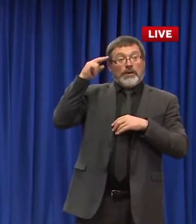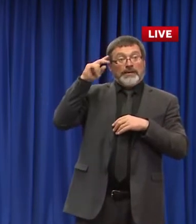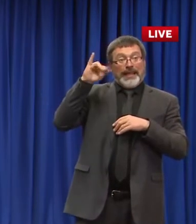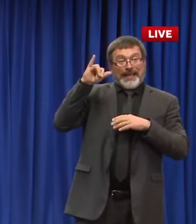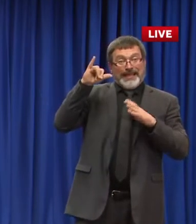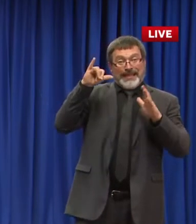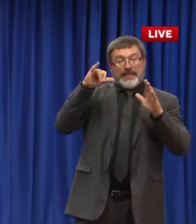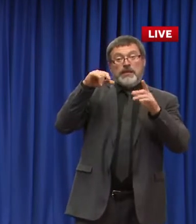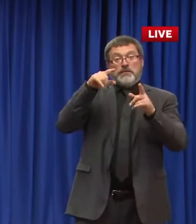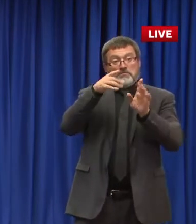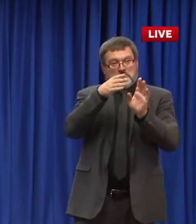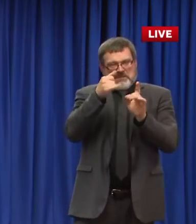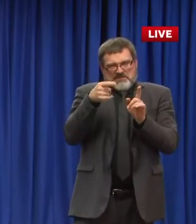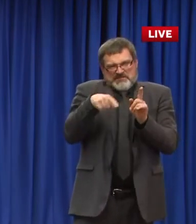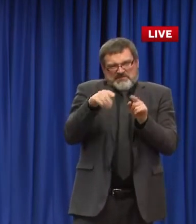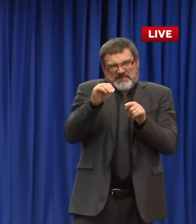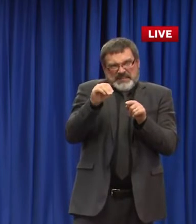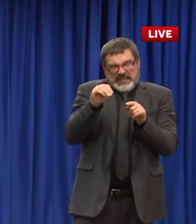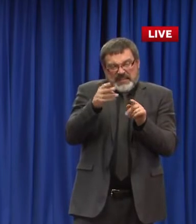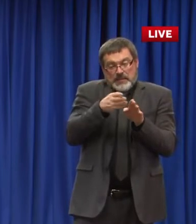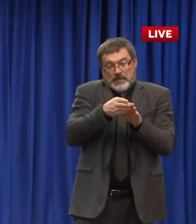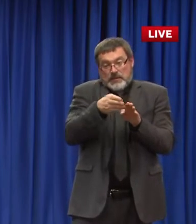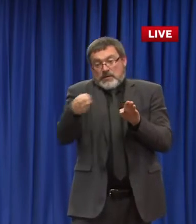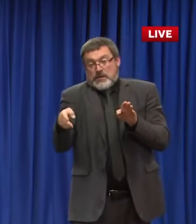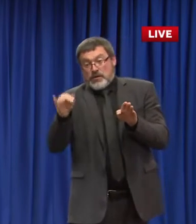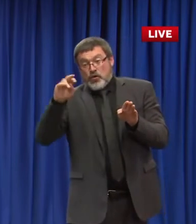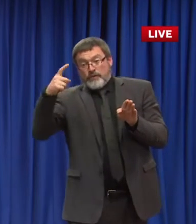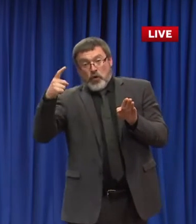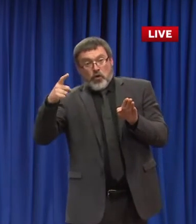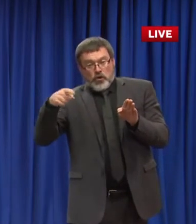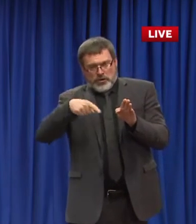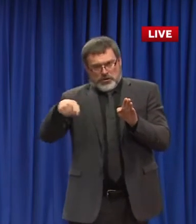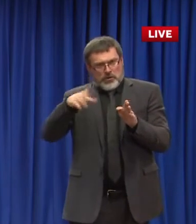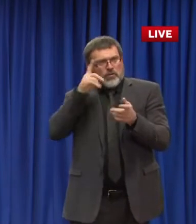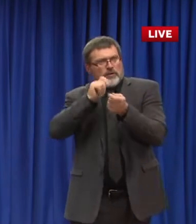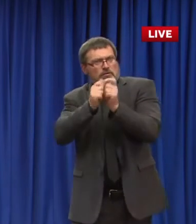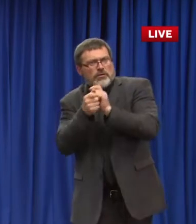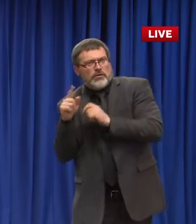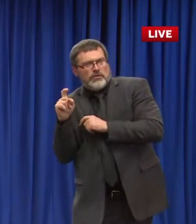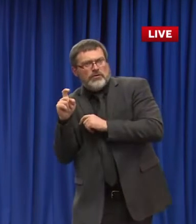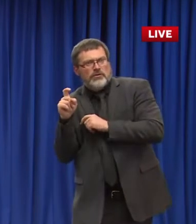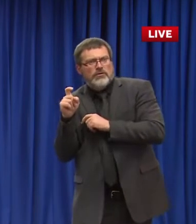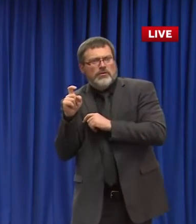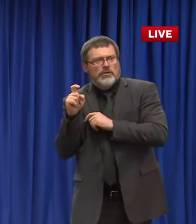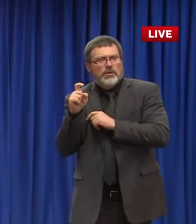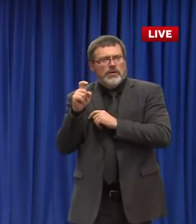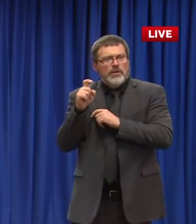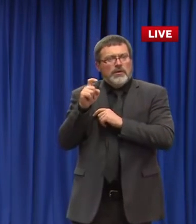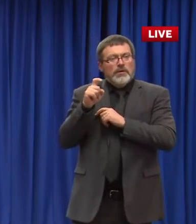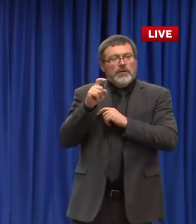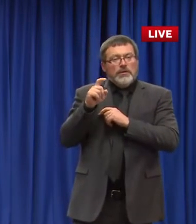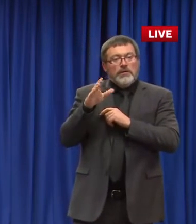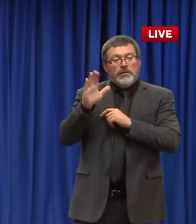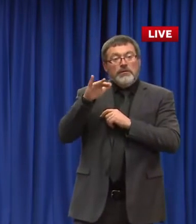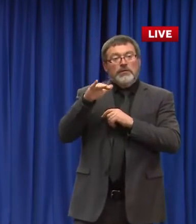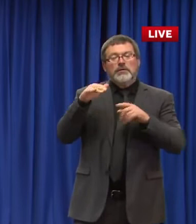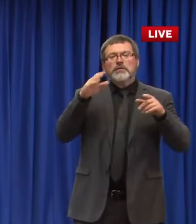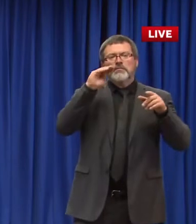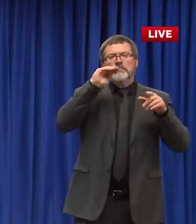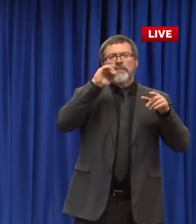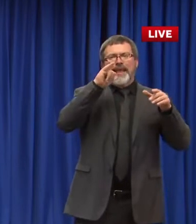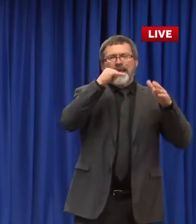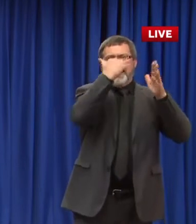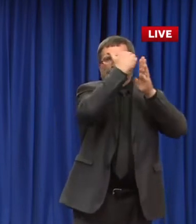IT’S GOING TO BE LESS THAN A WEEK UNTIL JUNE 1ST ANTICIPATE MAKING ANY CHANGES IN WHAT WILL THE ONCE WE HAVE ALL THIS FULL LENGTH OF OPENINGS HERE AT MAC.